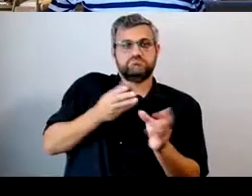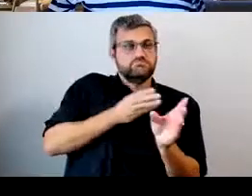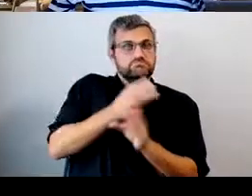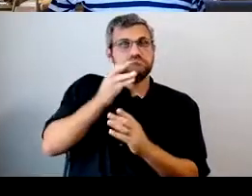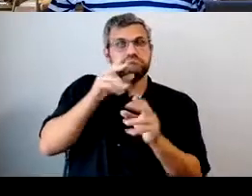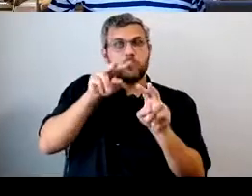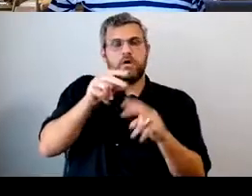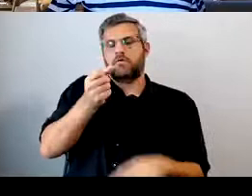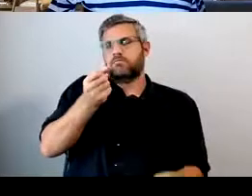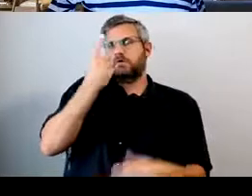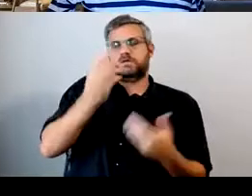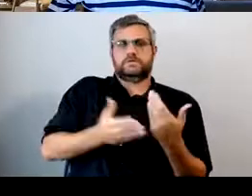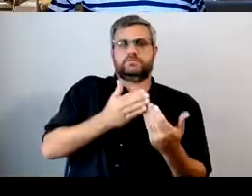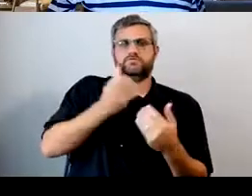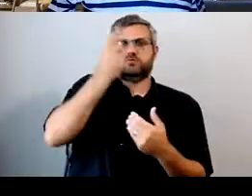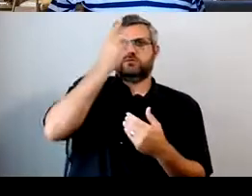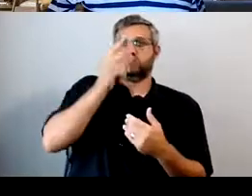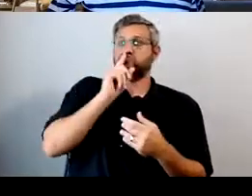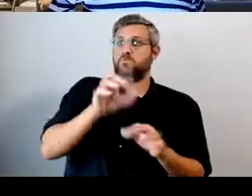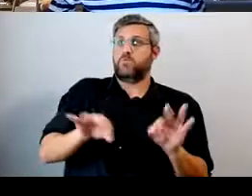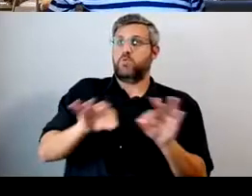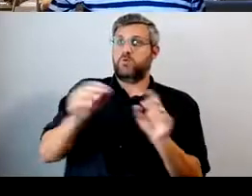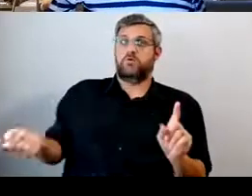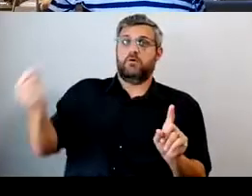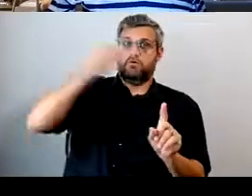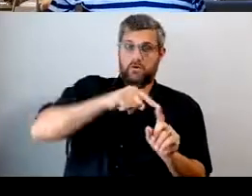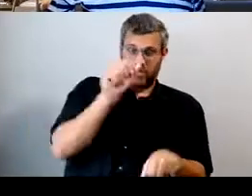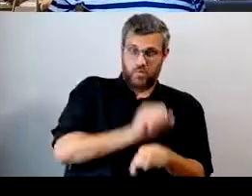And it really goes back to all that work that we did to make them plain language.